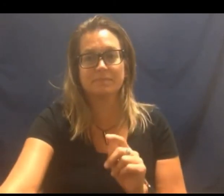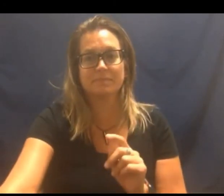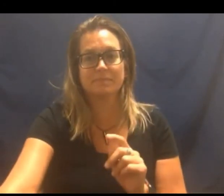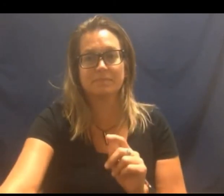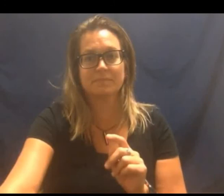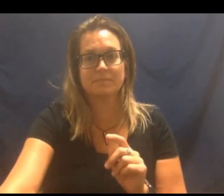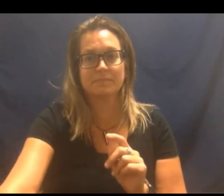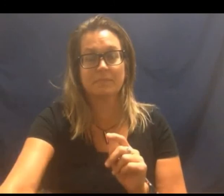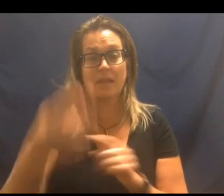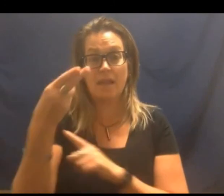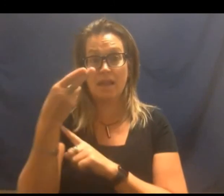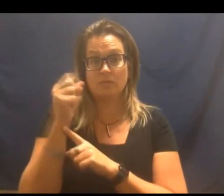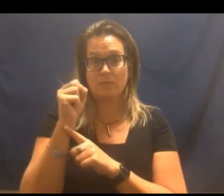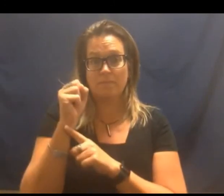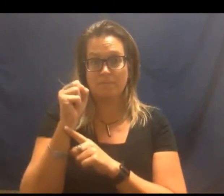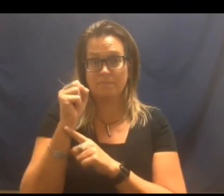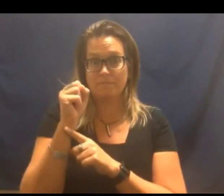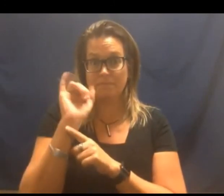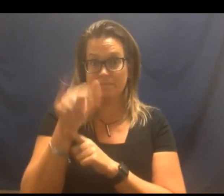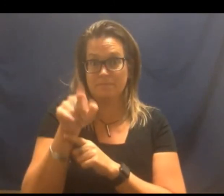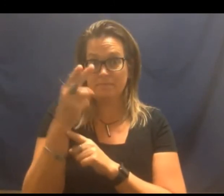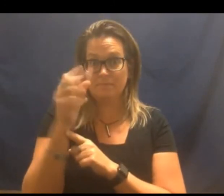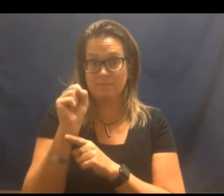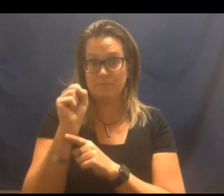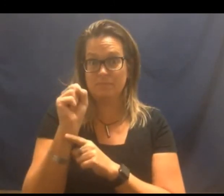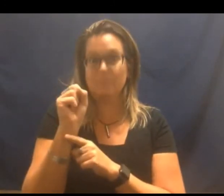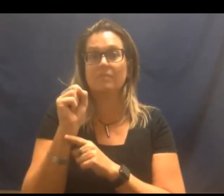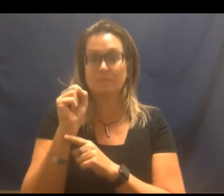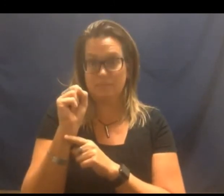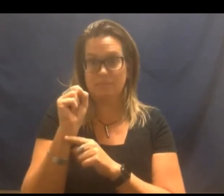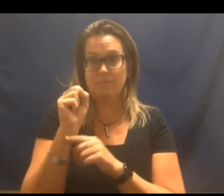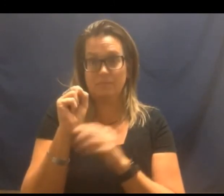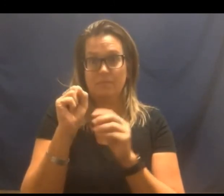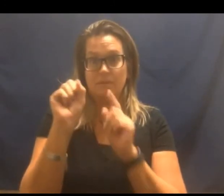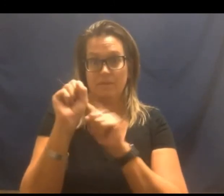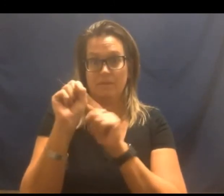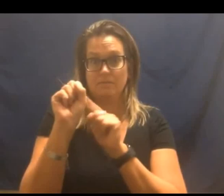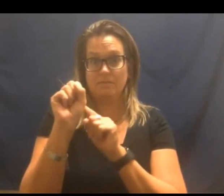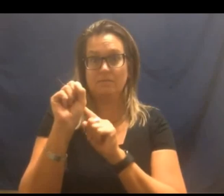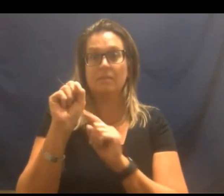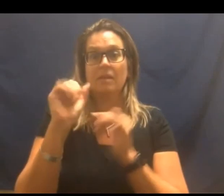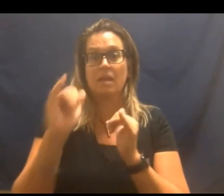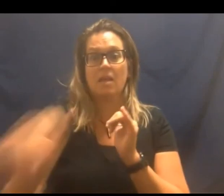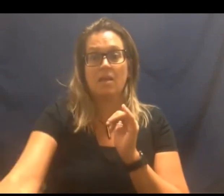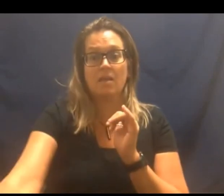And this in this slide we're looking specifically at location. So this is handshape.